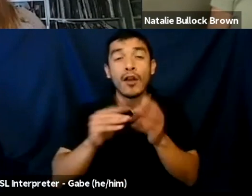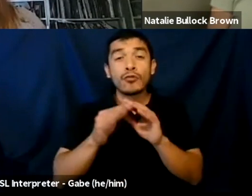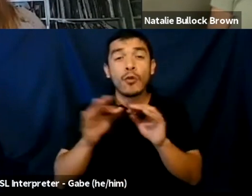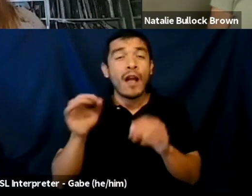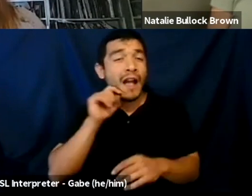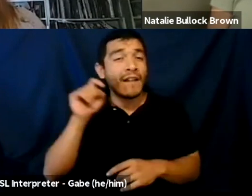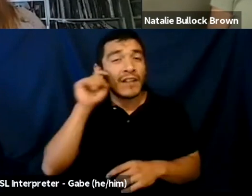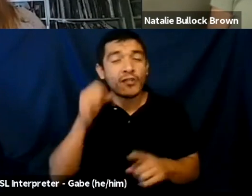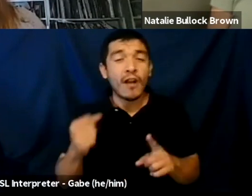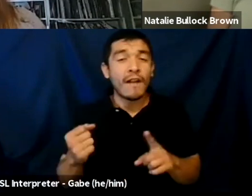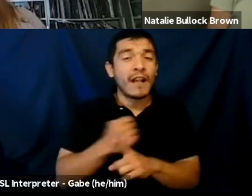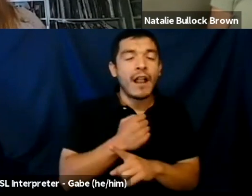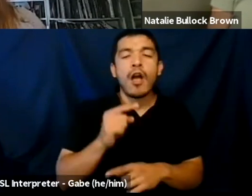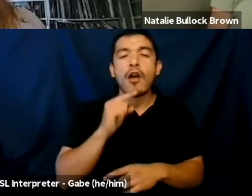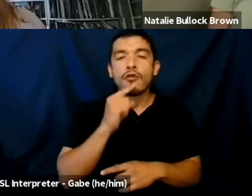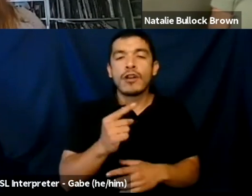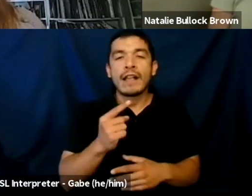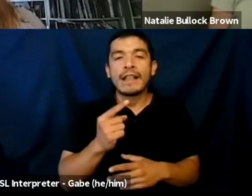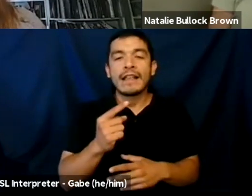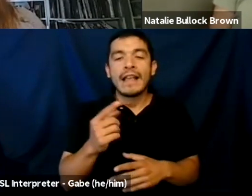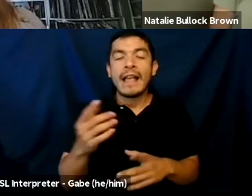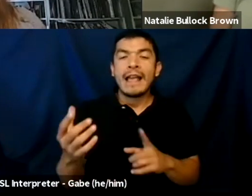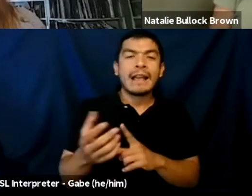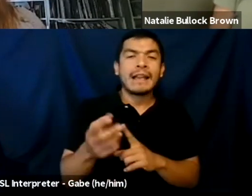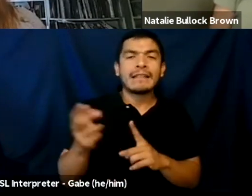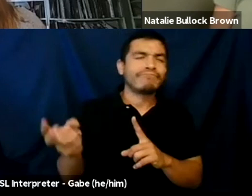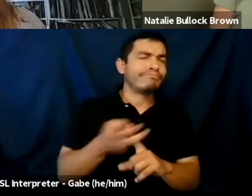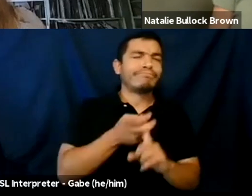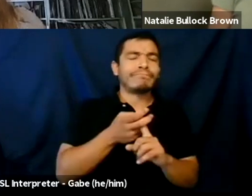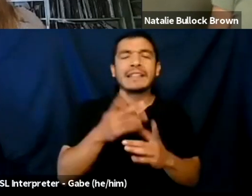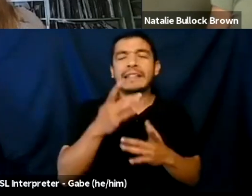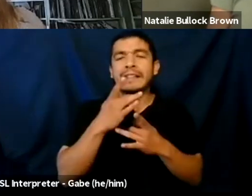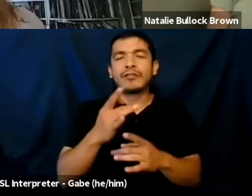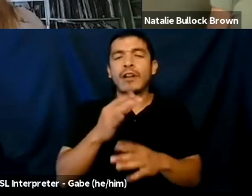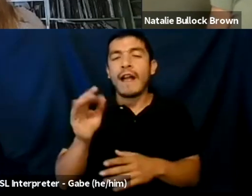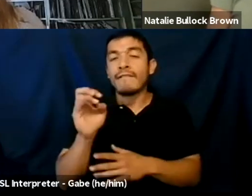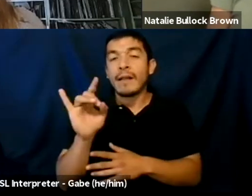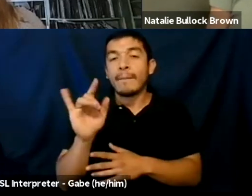piqued the interest of the media and the Yazidi community and survivors responded.